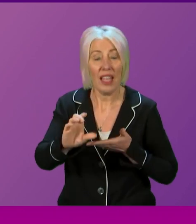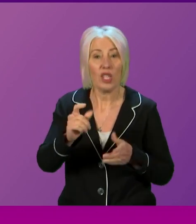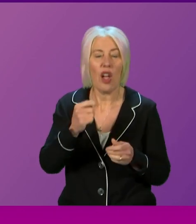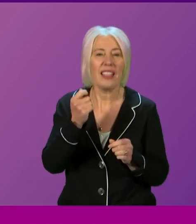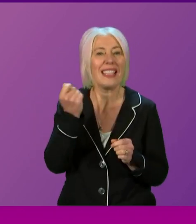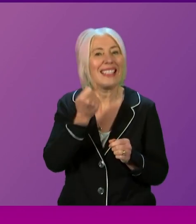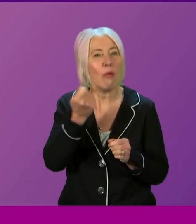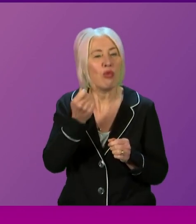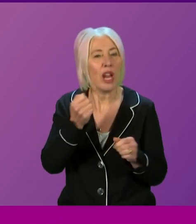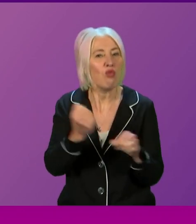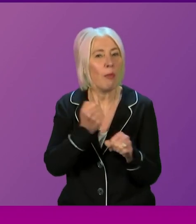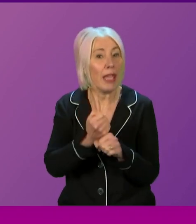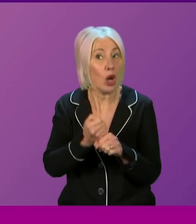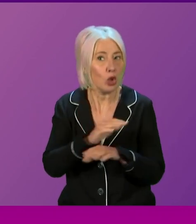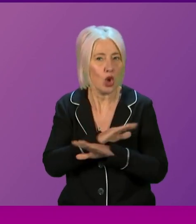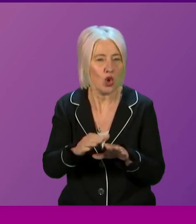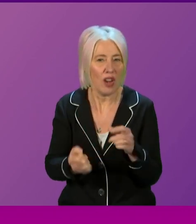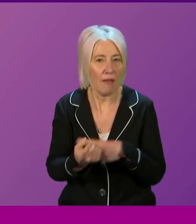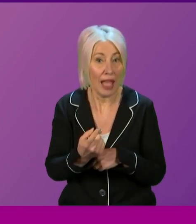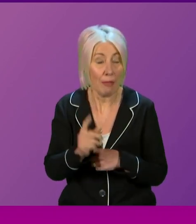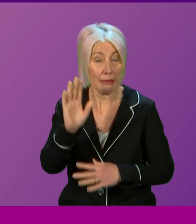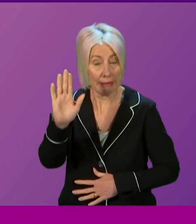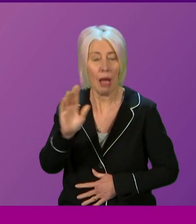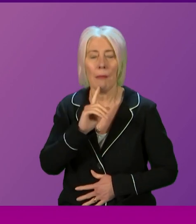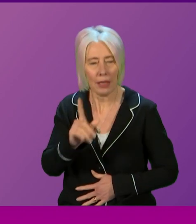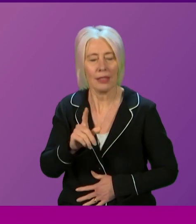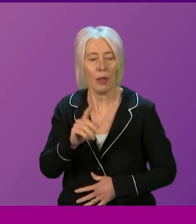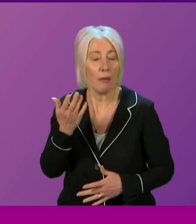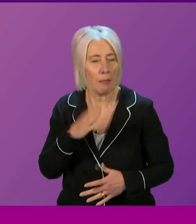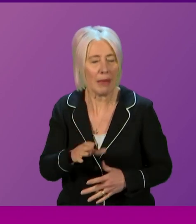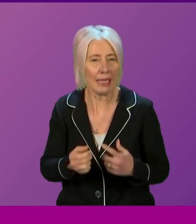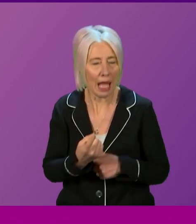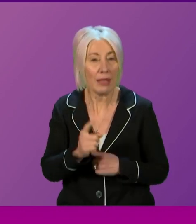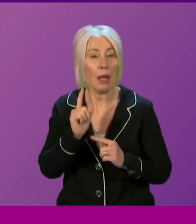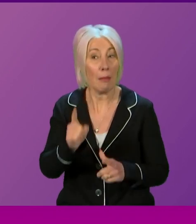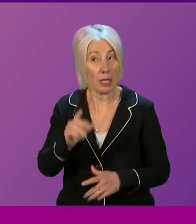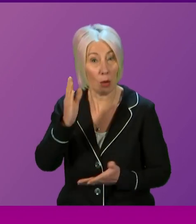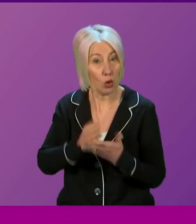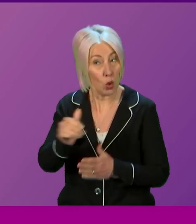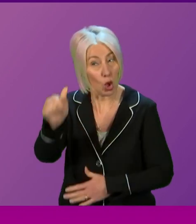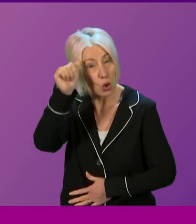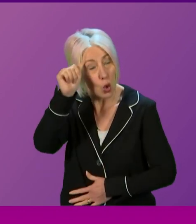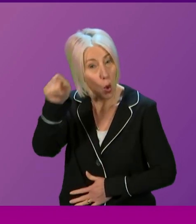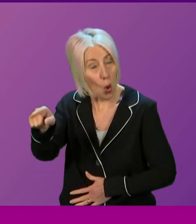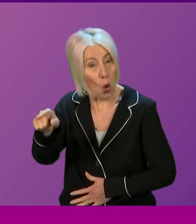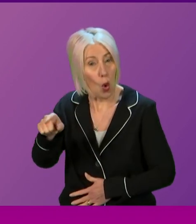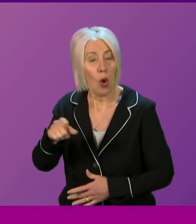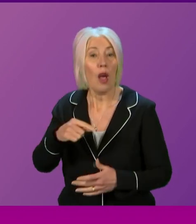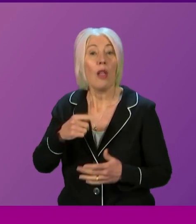should not have been made—that is my first point. Secondly, as I am sure that the member knows, in relation to the Rest and Be Thankful, a